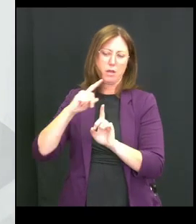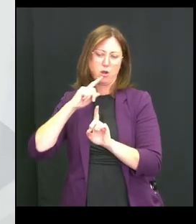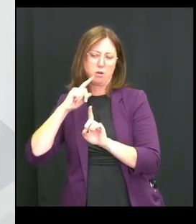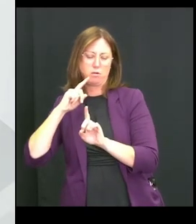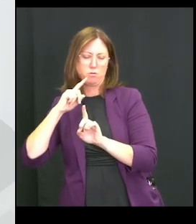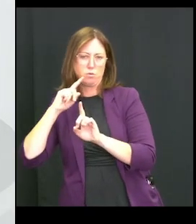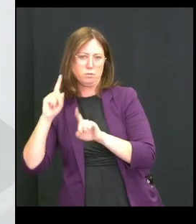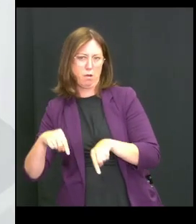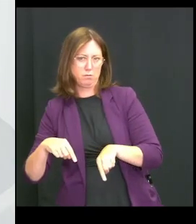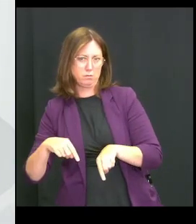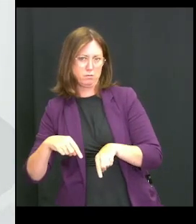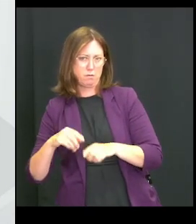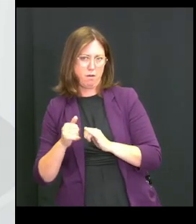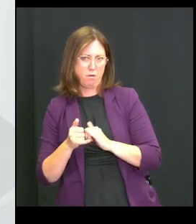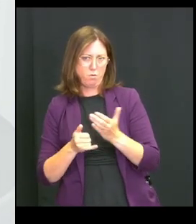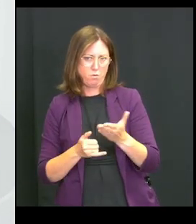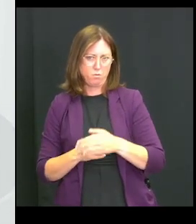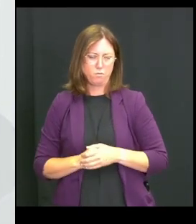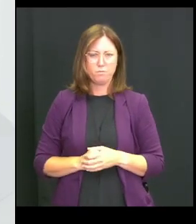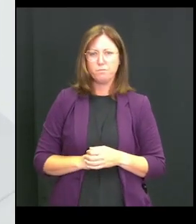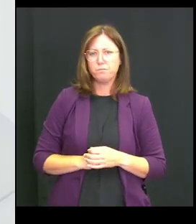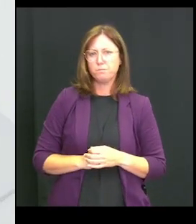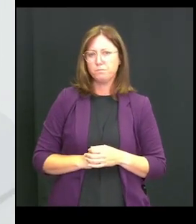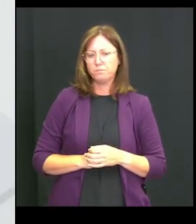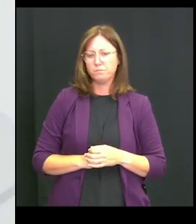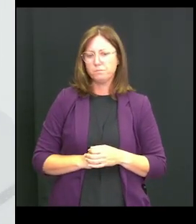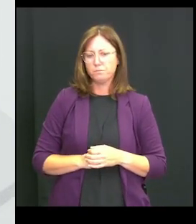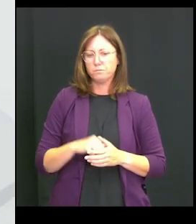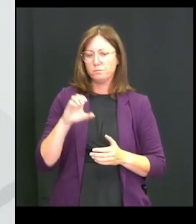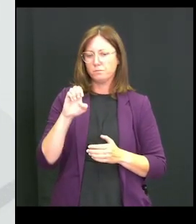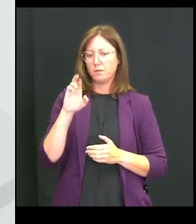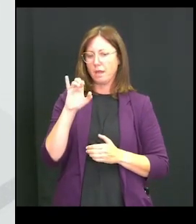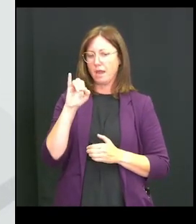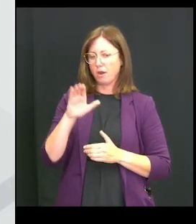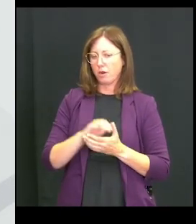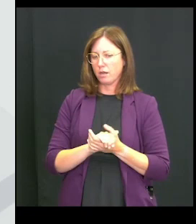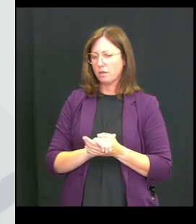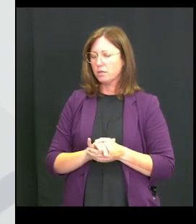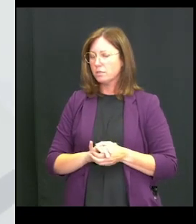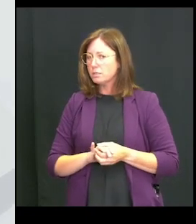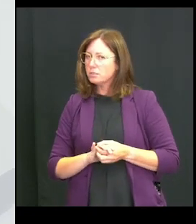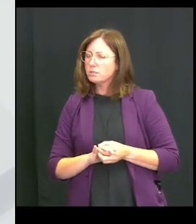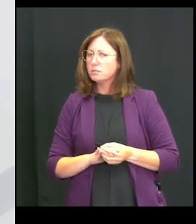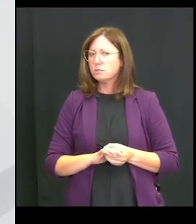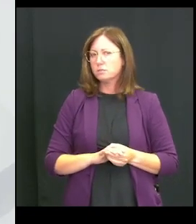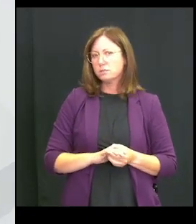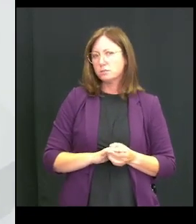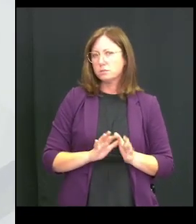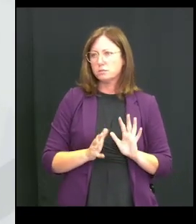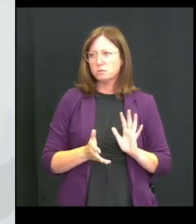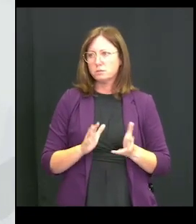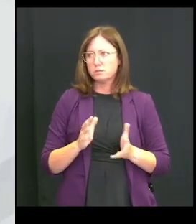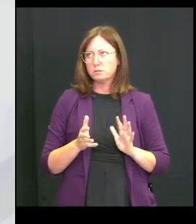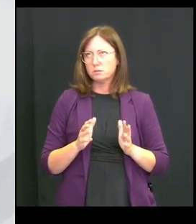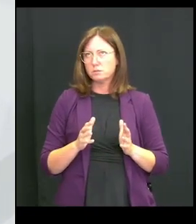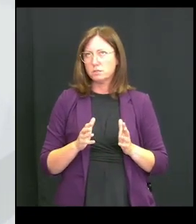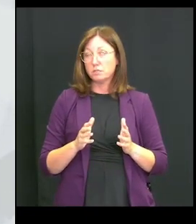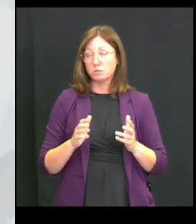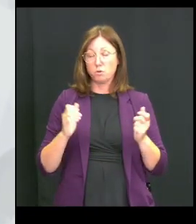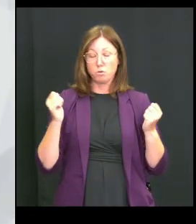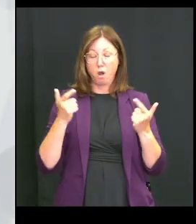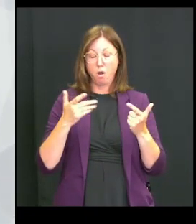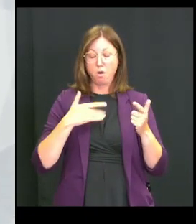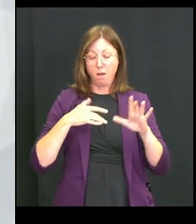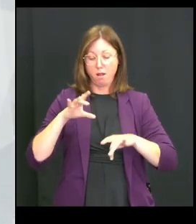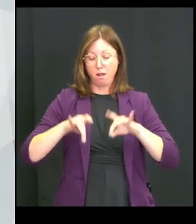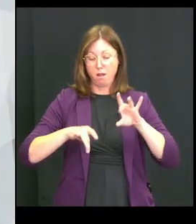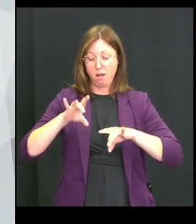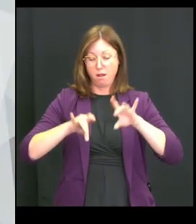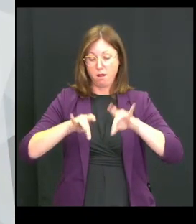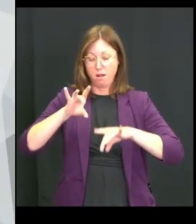So, I'm not sure which part of the blizzard of findings that I presented that refers to?